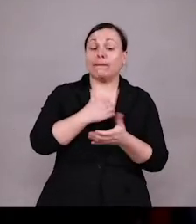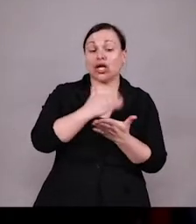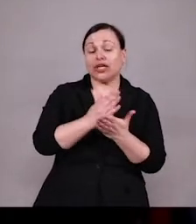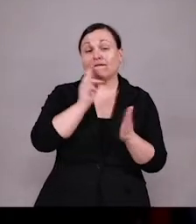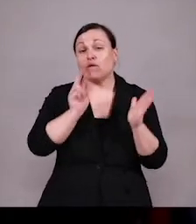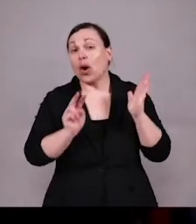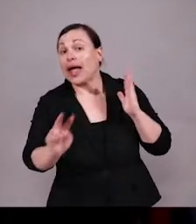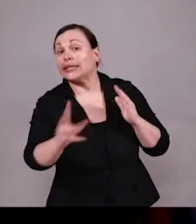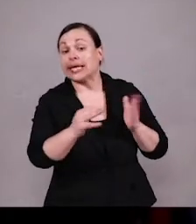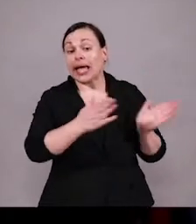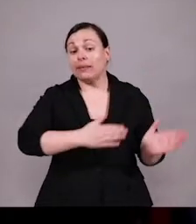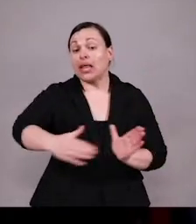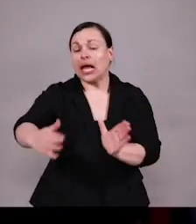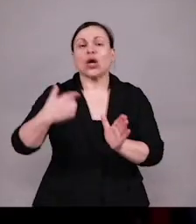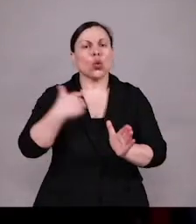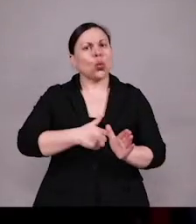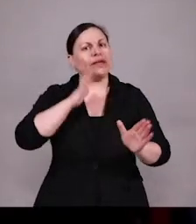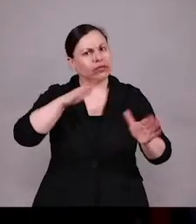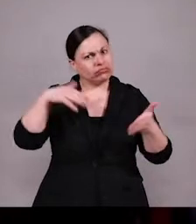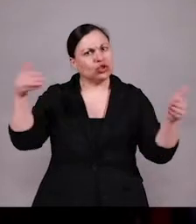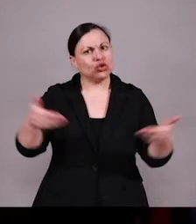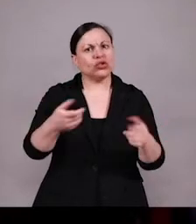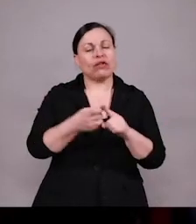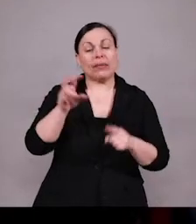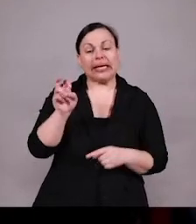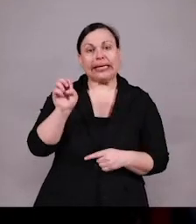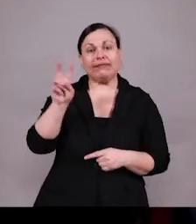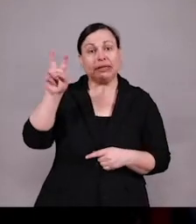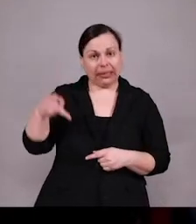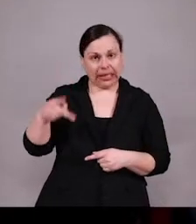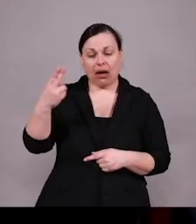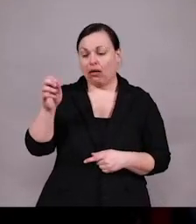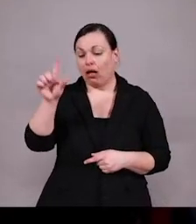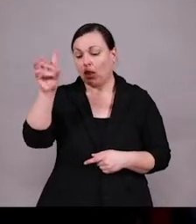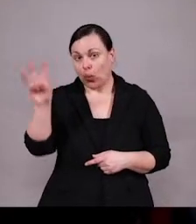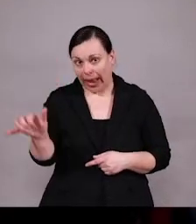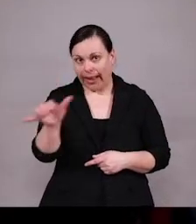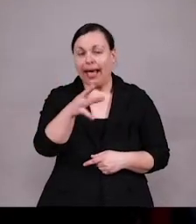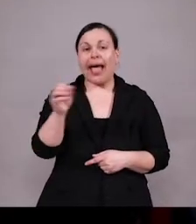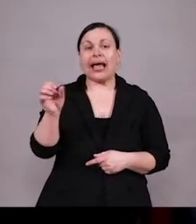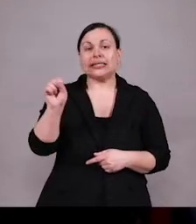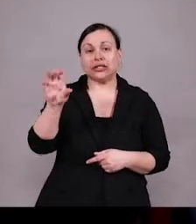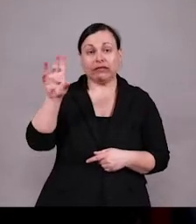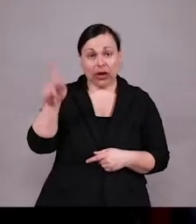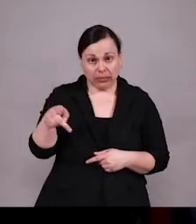has been introduced by EVP Holloway and SVP Costantinidis.